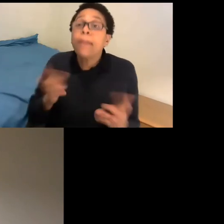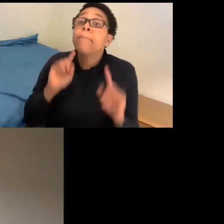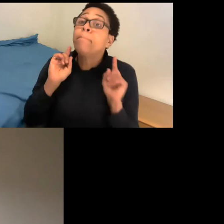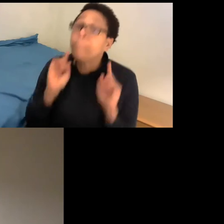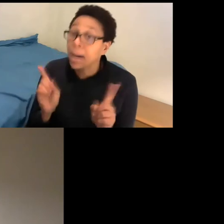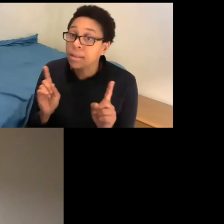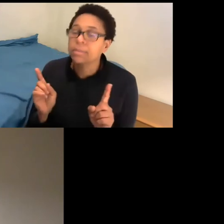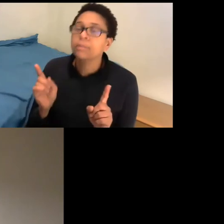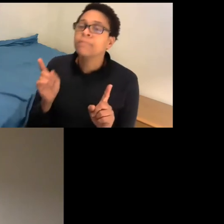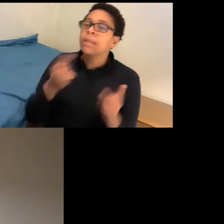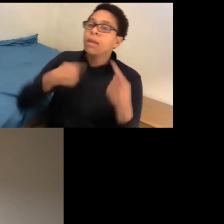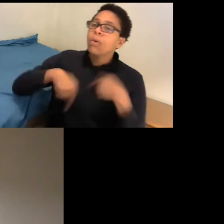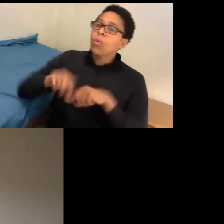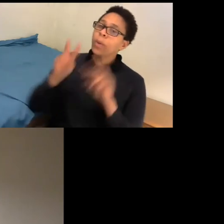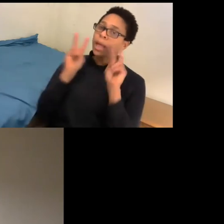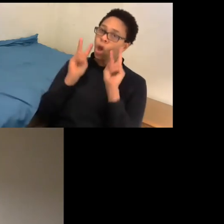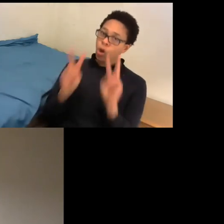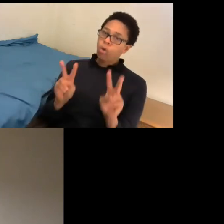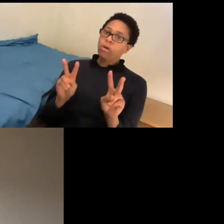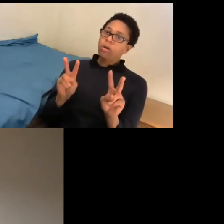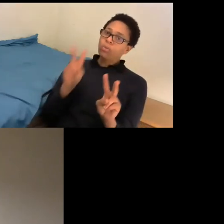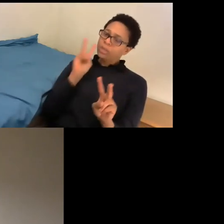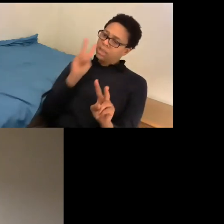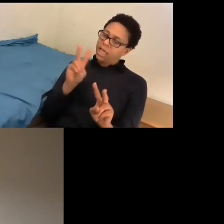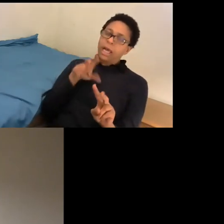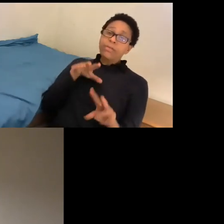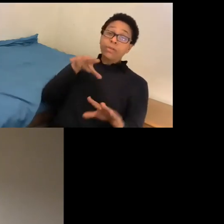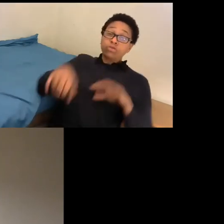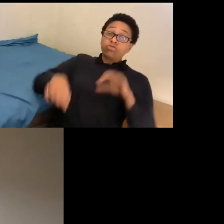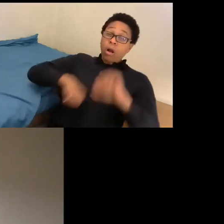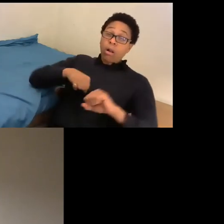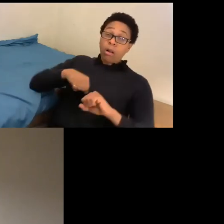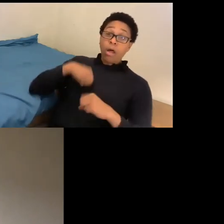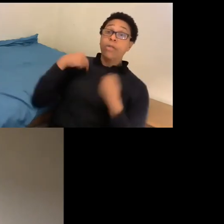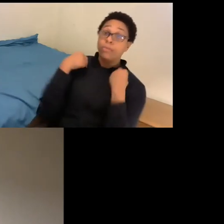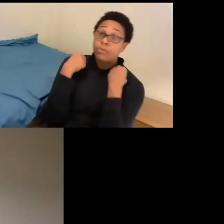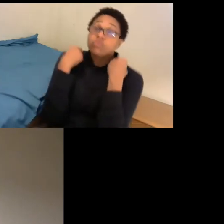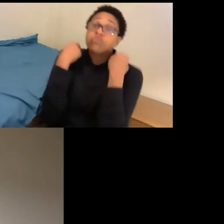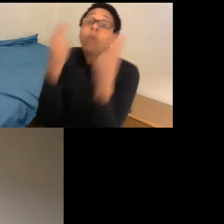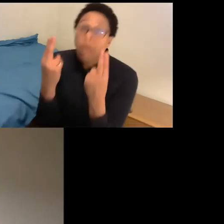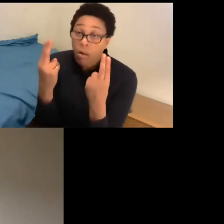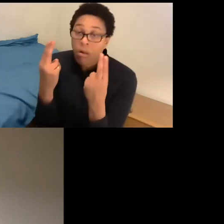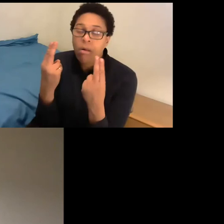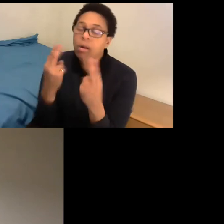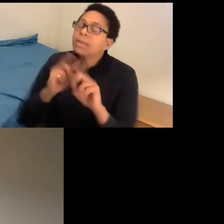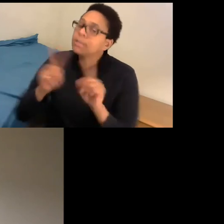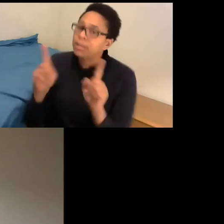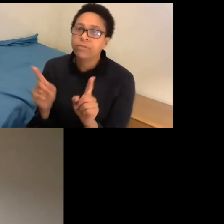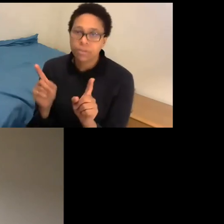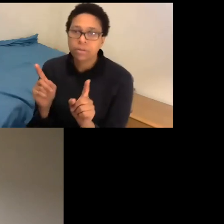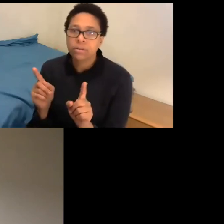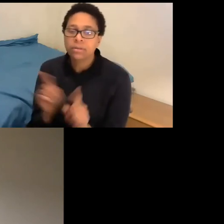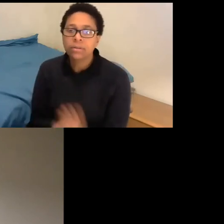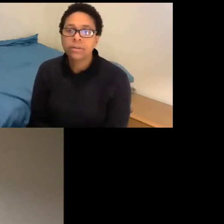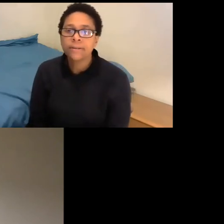we'll see that the struggle just needs to happen differently in the MENA region. Perhaps we do, you know, lots of the people I